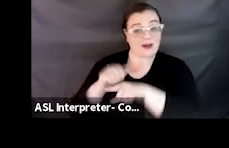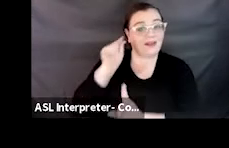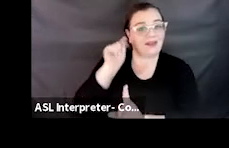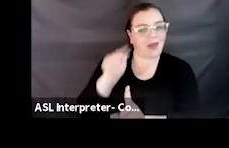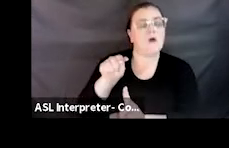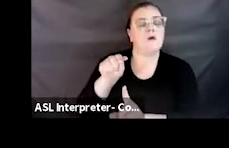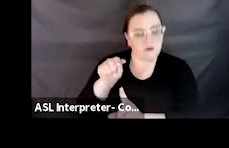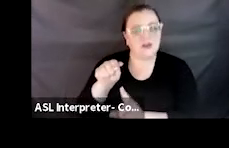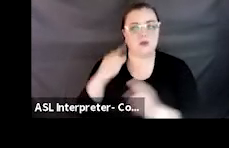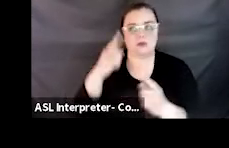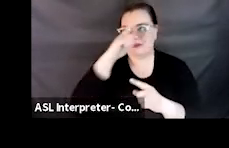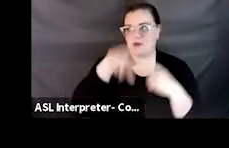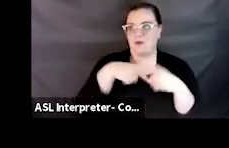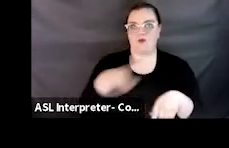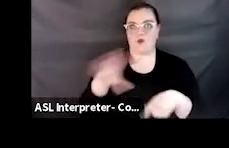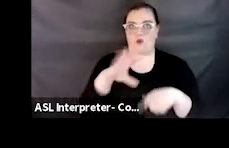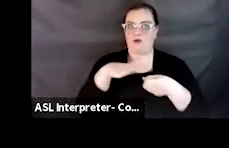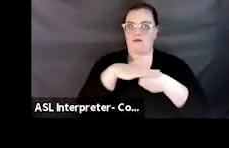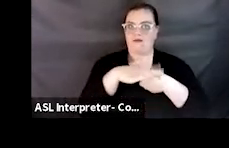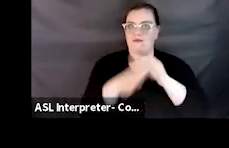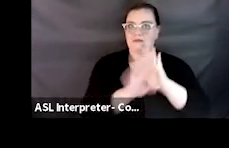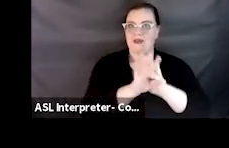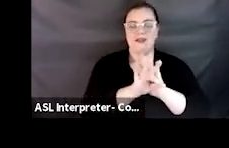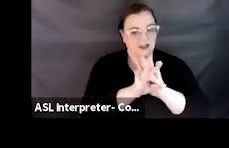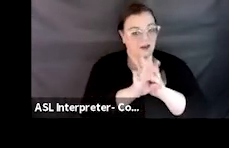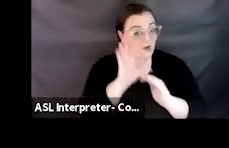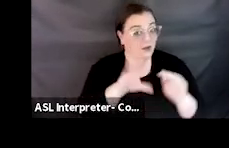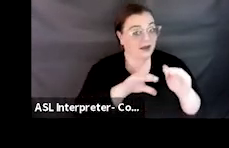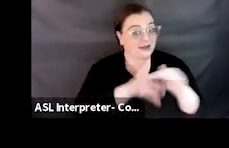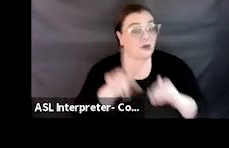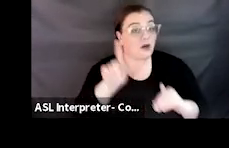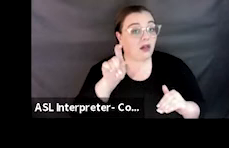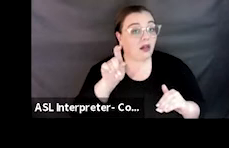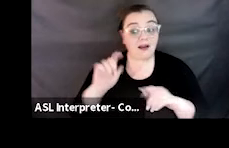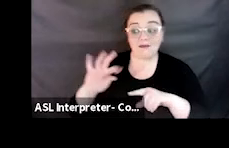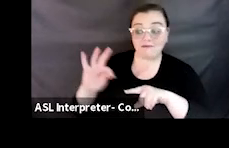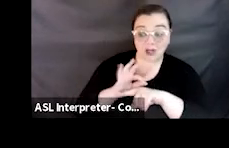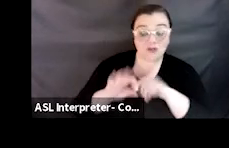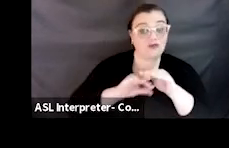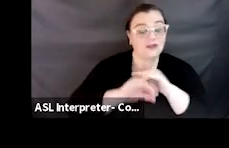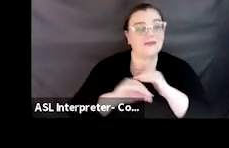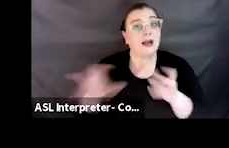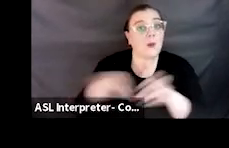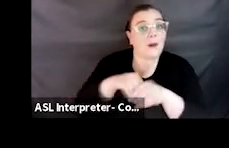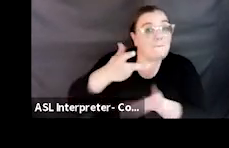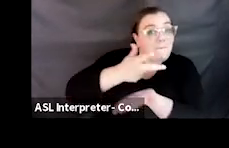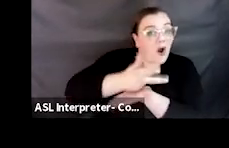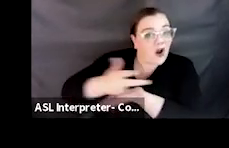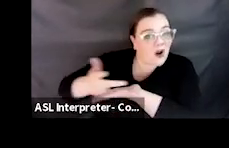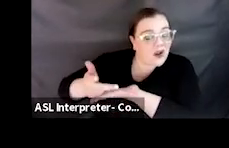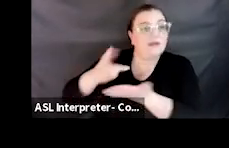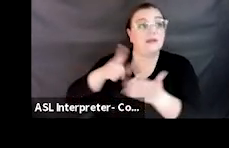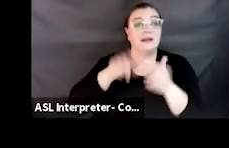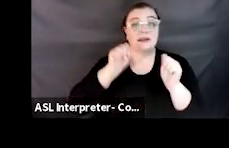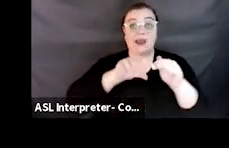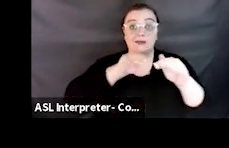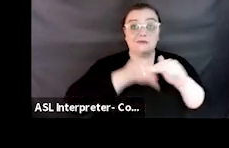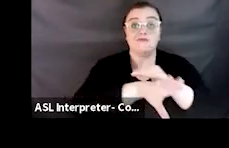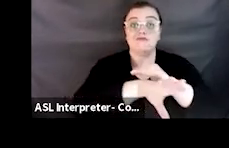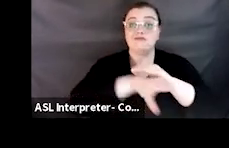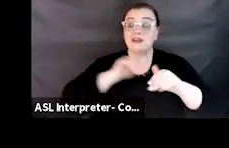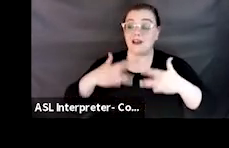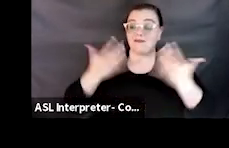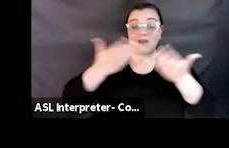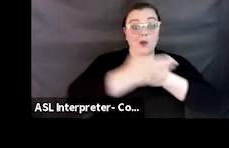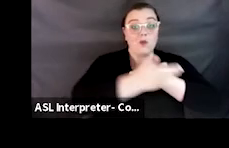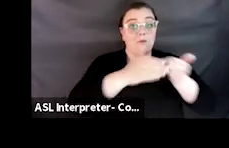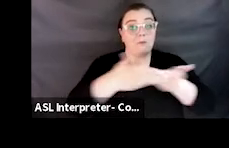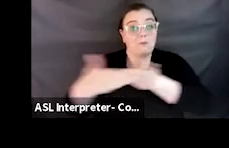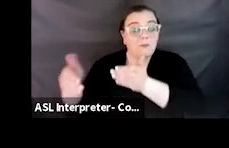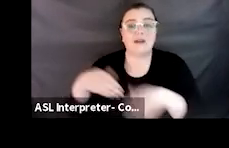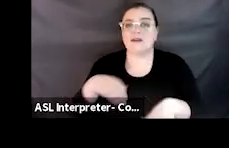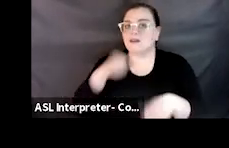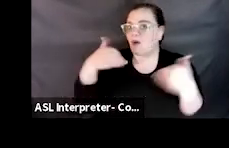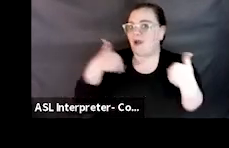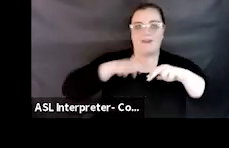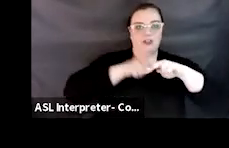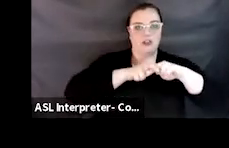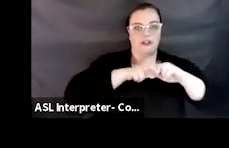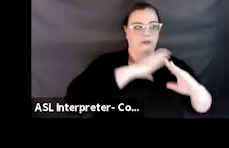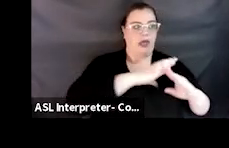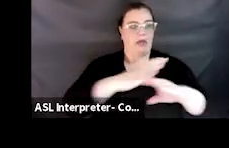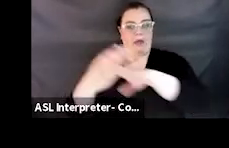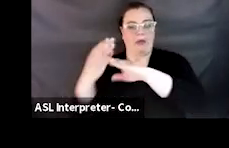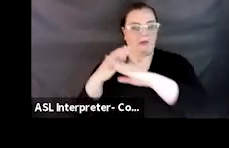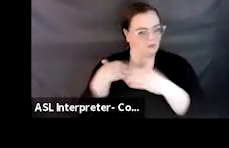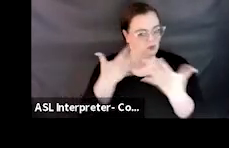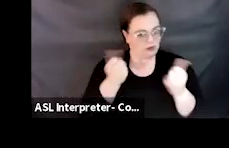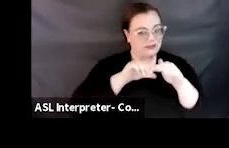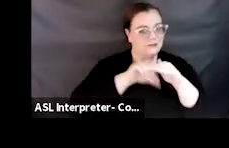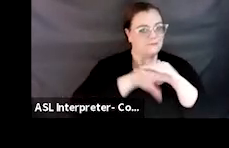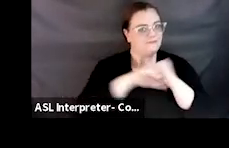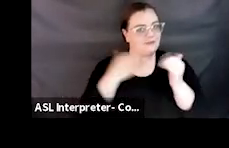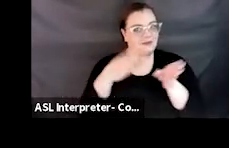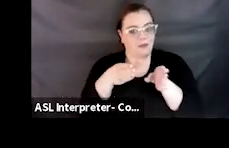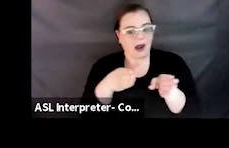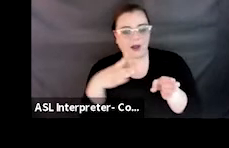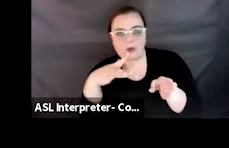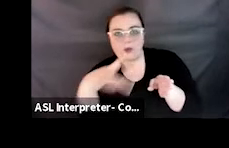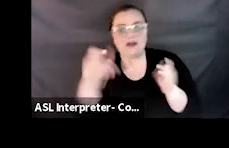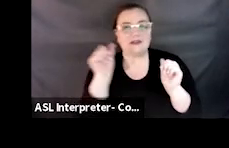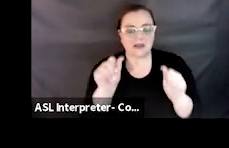Heidi Rosofsky: Planning on on a location, make sure that your location is accessible and that's functional accessibility that includes parking the ability to get in and out of event rooms that they're not a lot of chairs blocking the way so there's up.